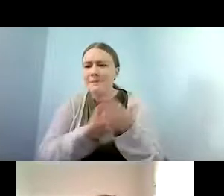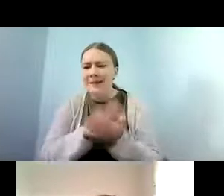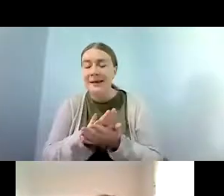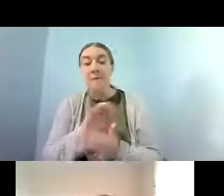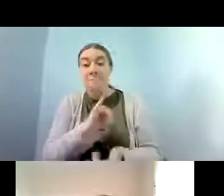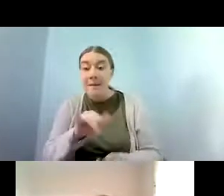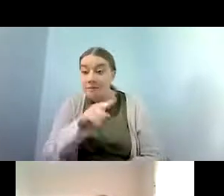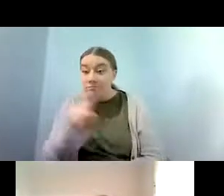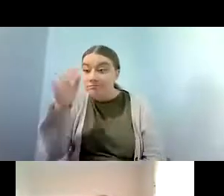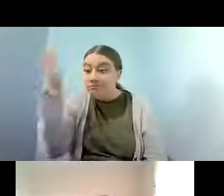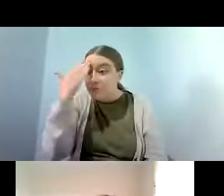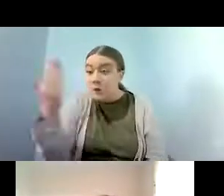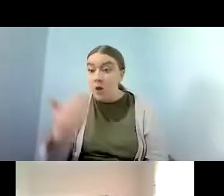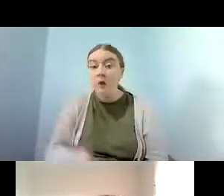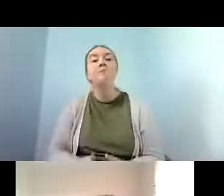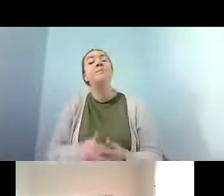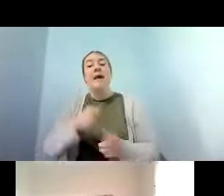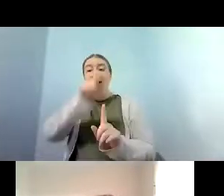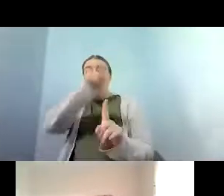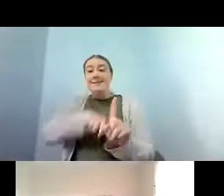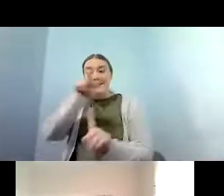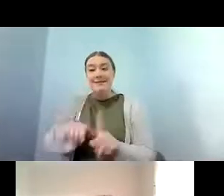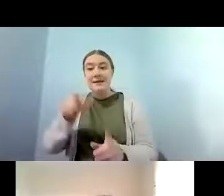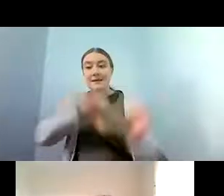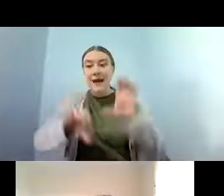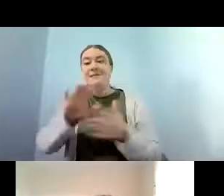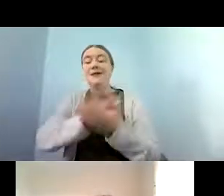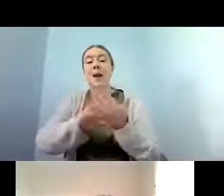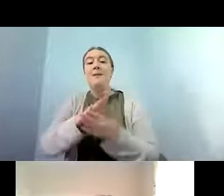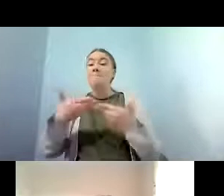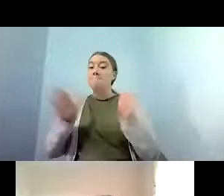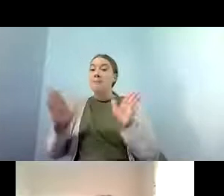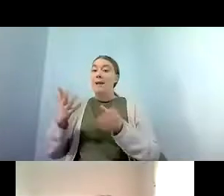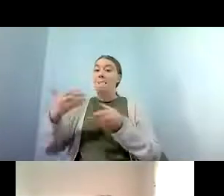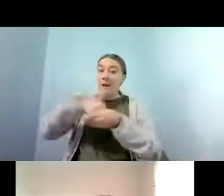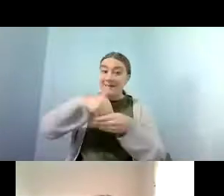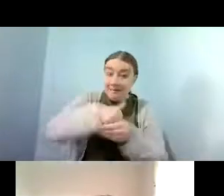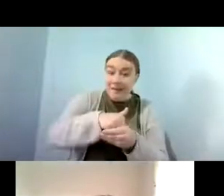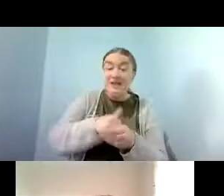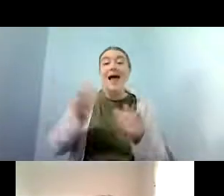so citizen science is defined as public participation out and collaboration in